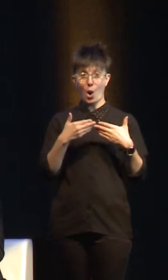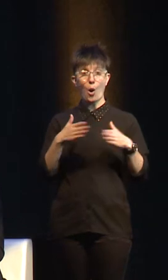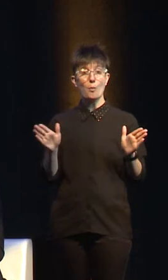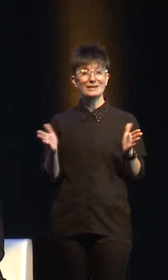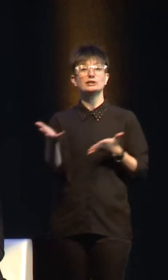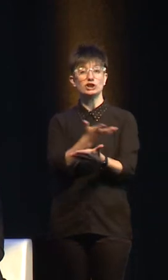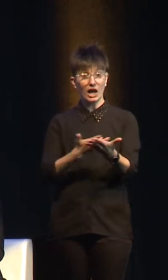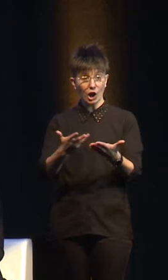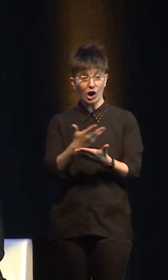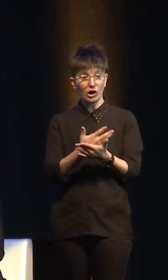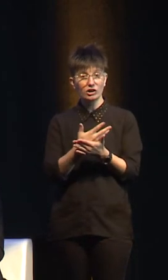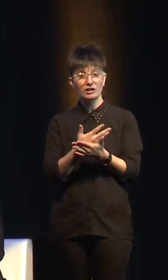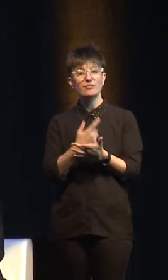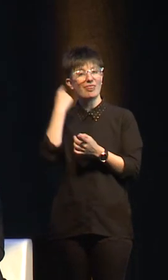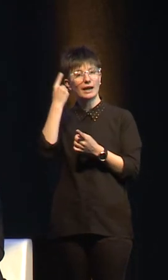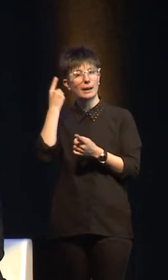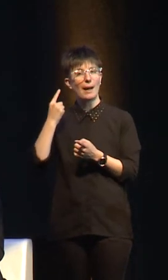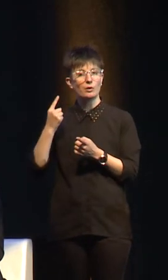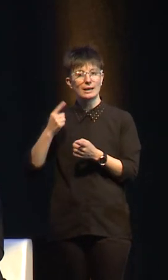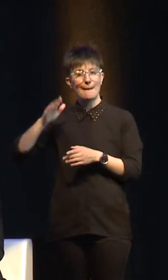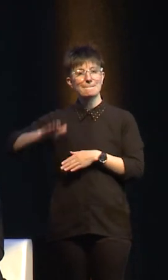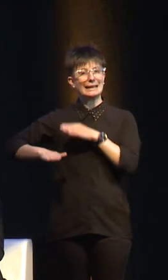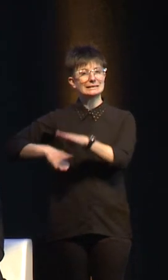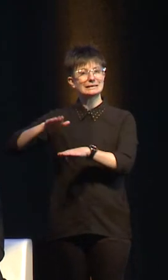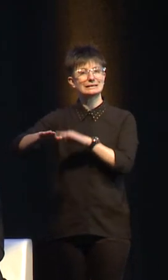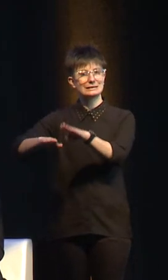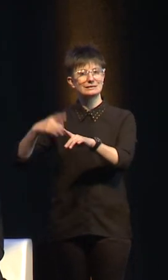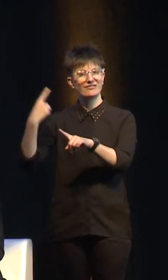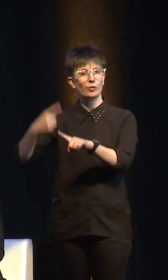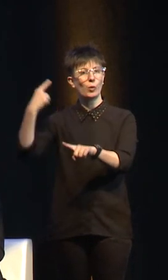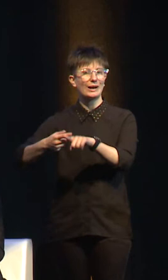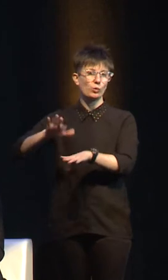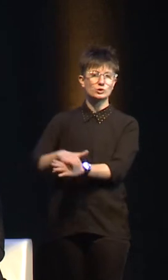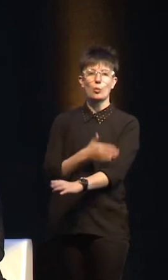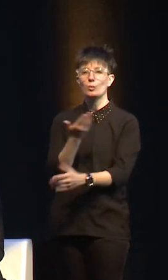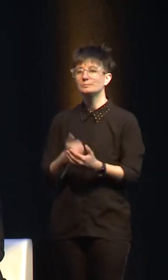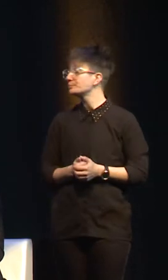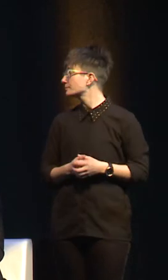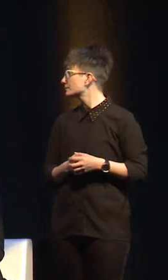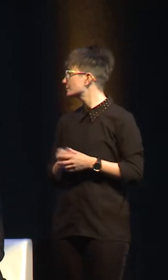things like that I think are a big big step forward. Minister Shaw: Can I Just pick up on this point because this is something that we need